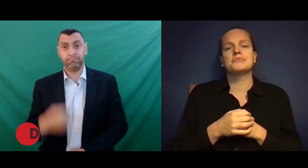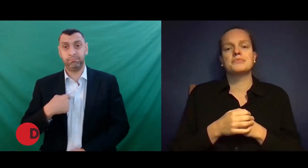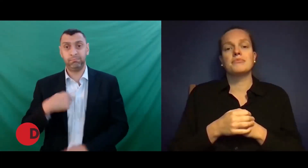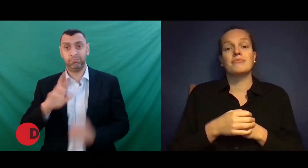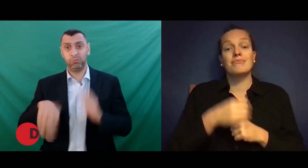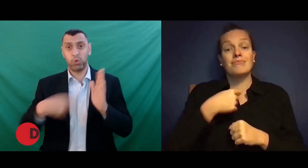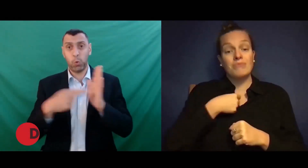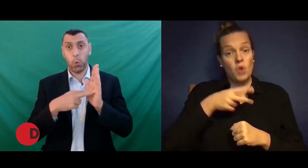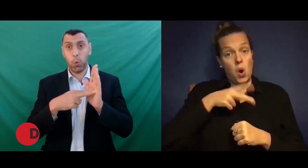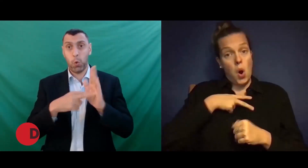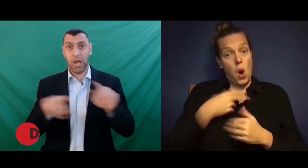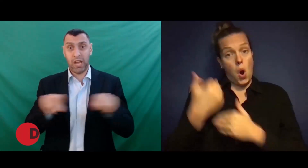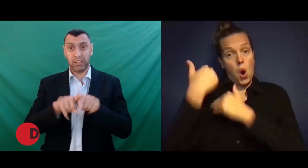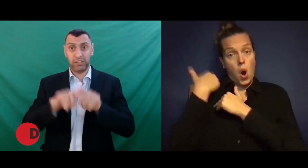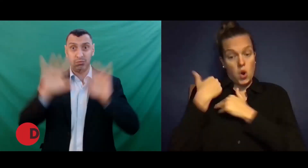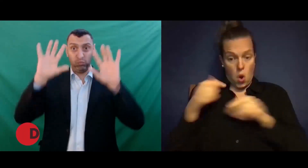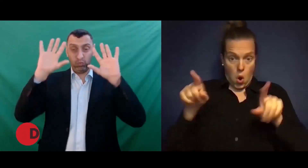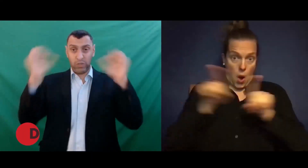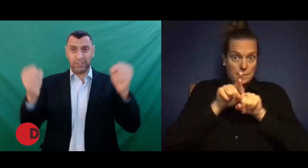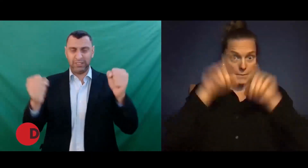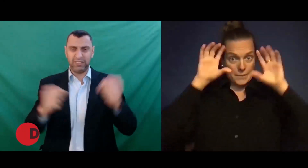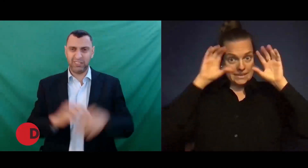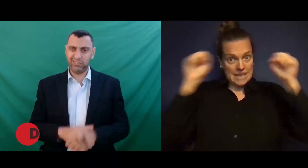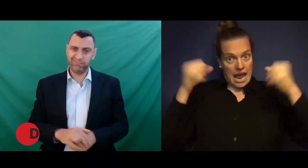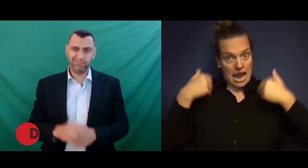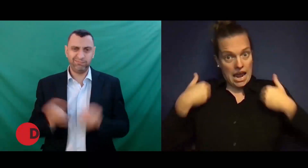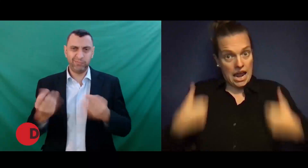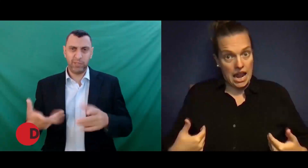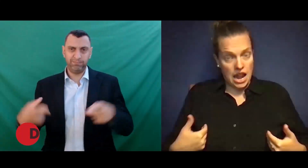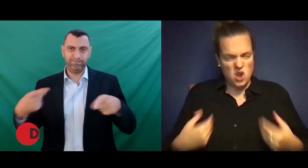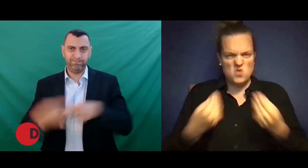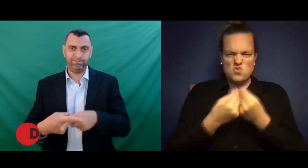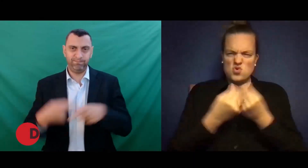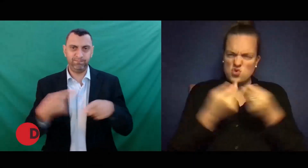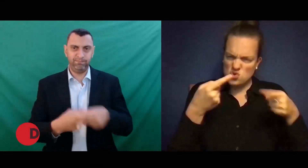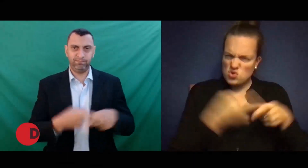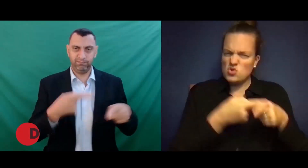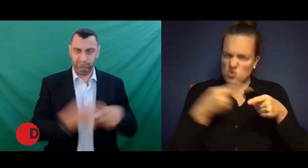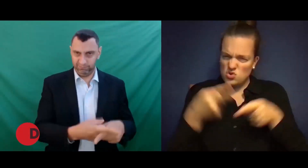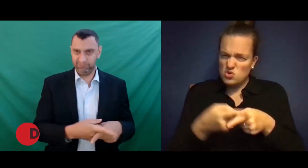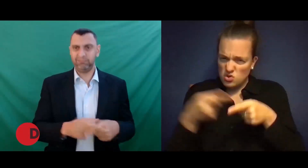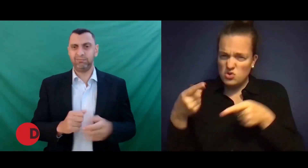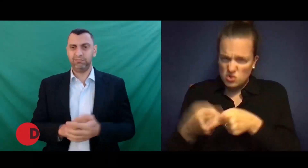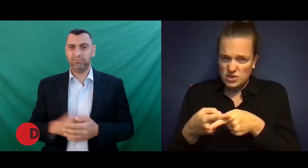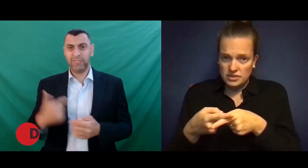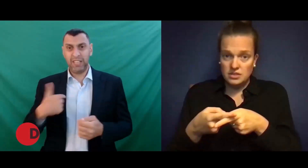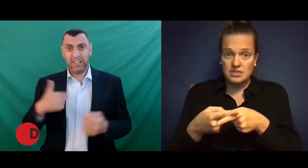My role as president was conflicted and limited.